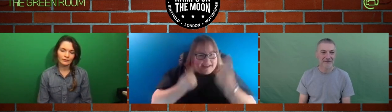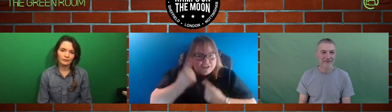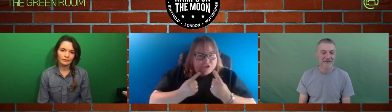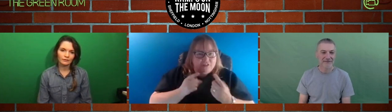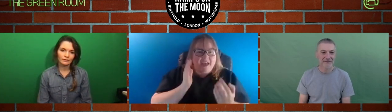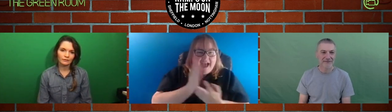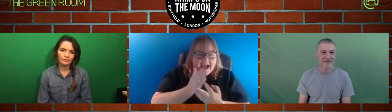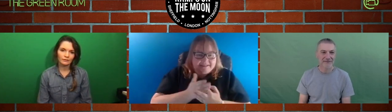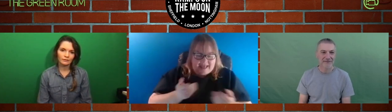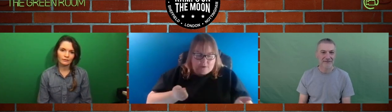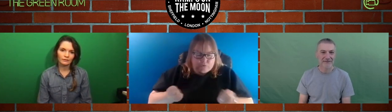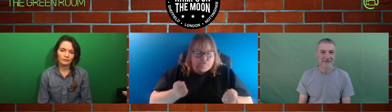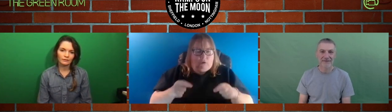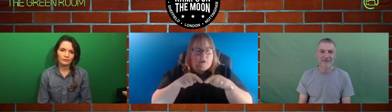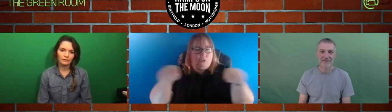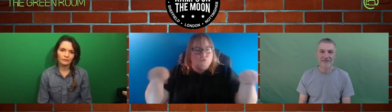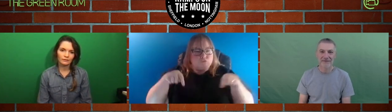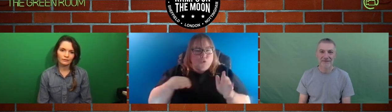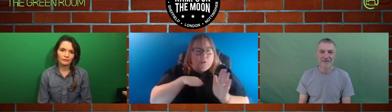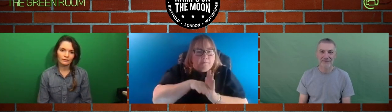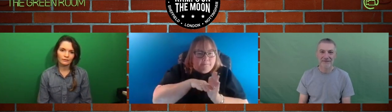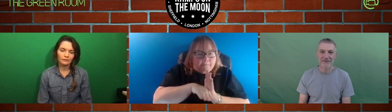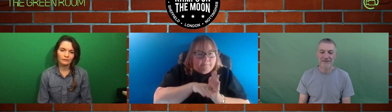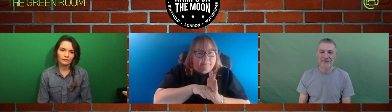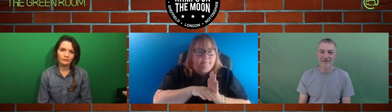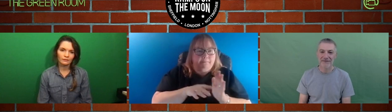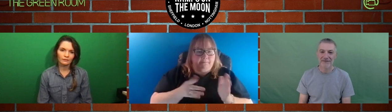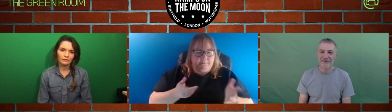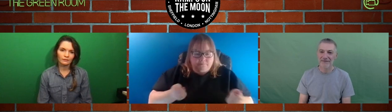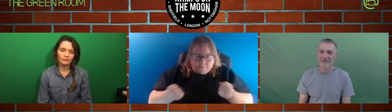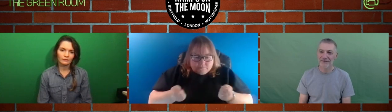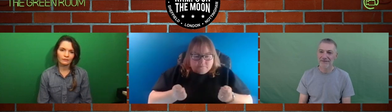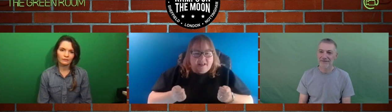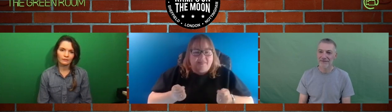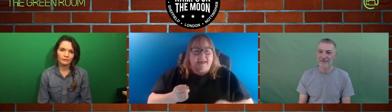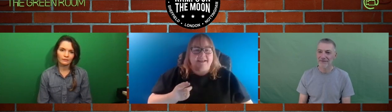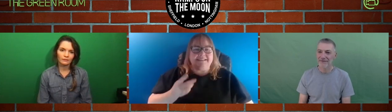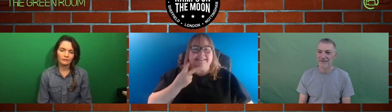that worked for everybody in rehearsals, the second time around just flew because we'd done all of that